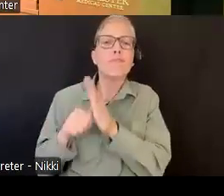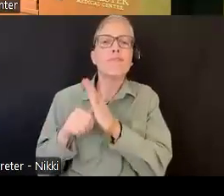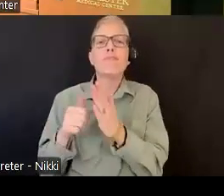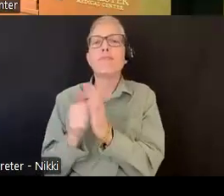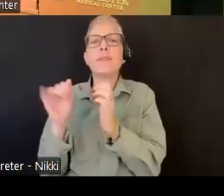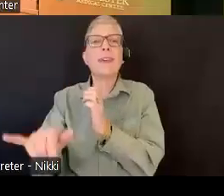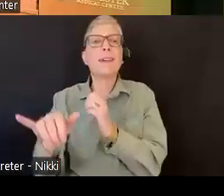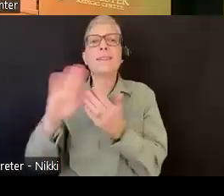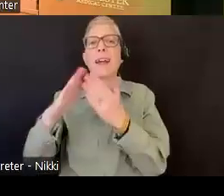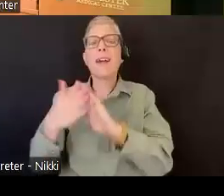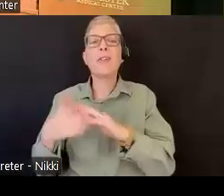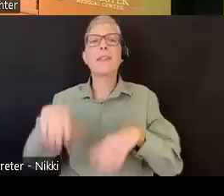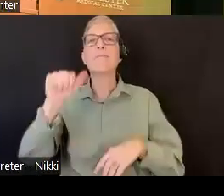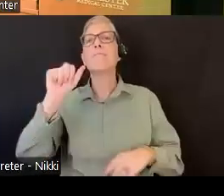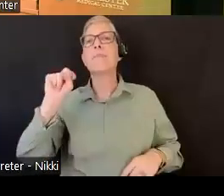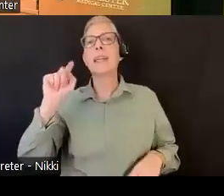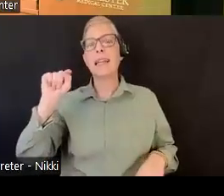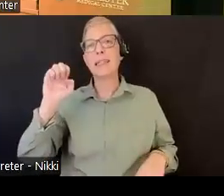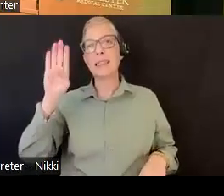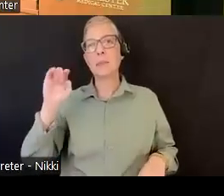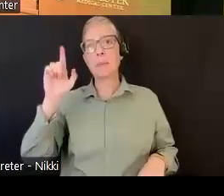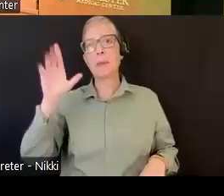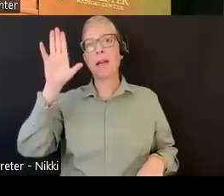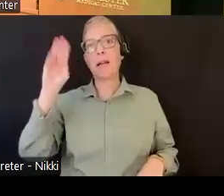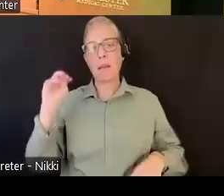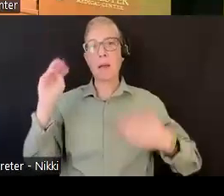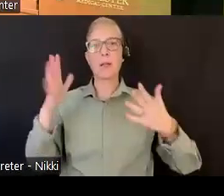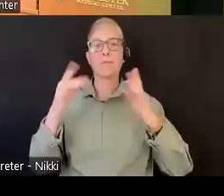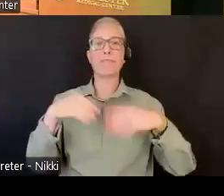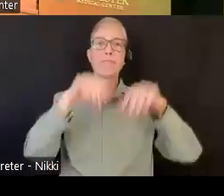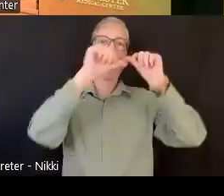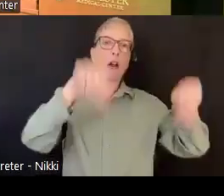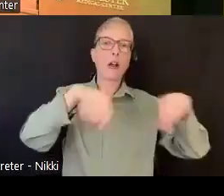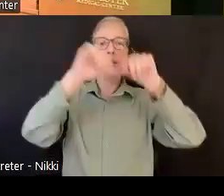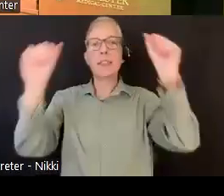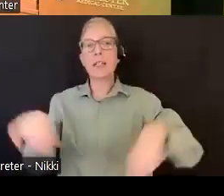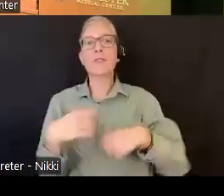architecture main street um really cool buildings. They had this uh architecture program out of